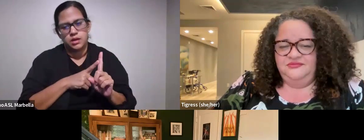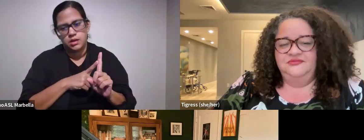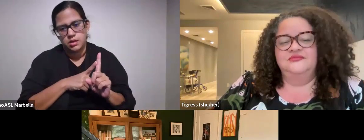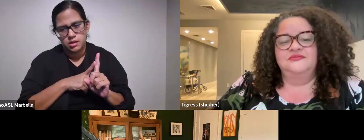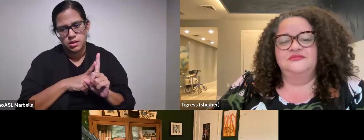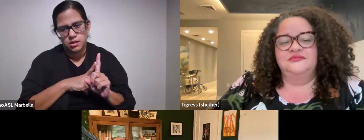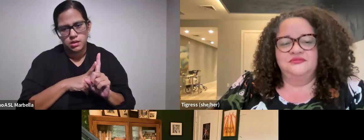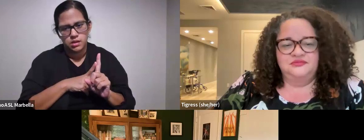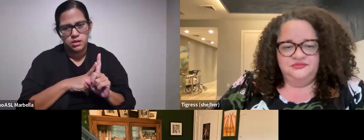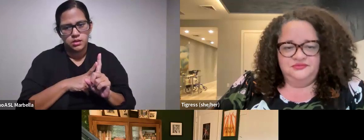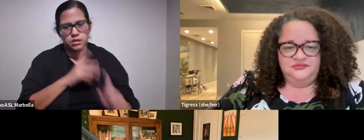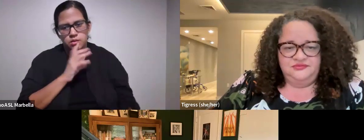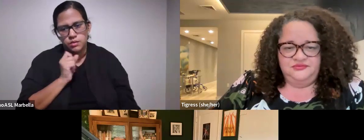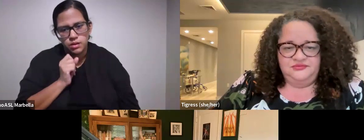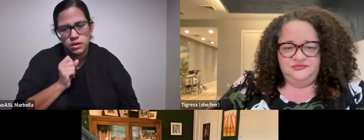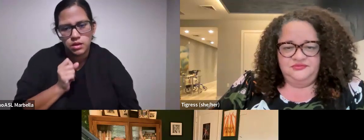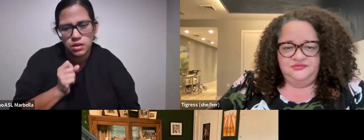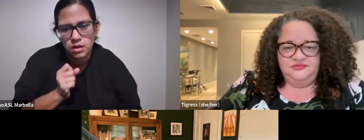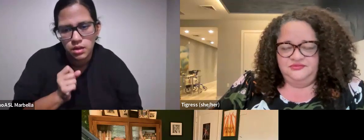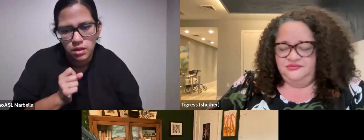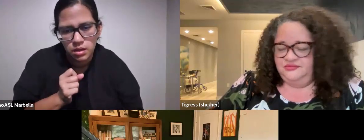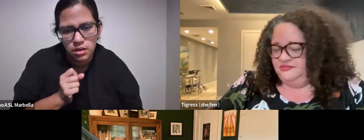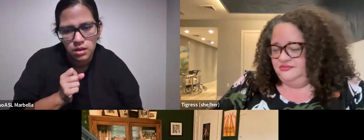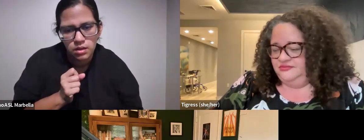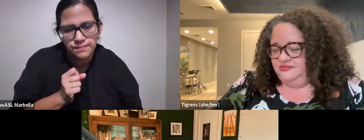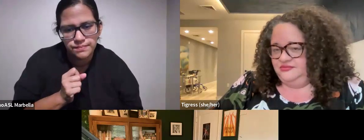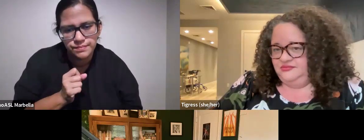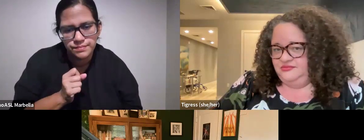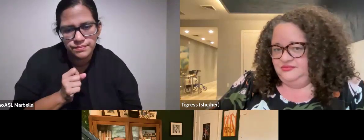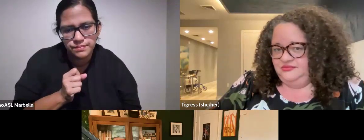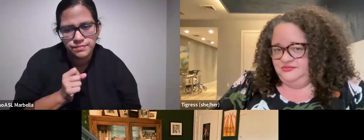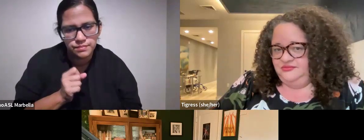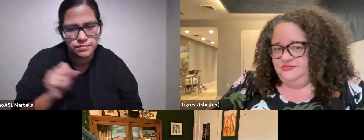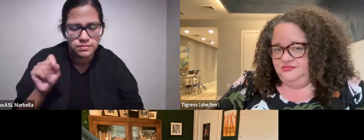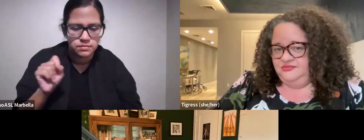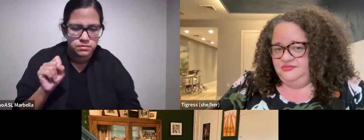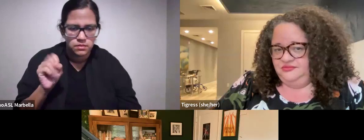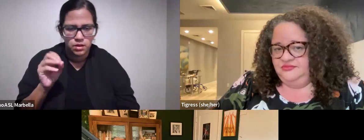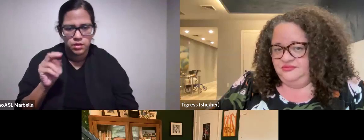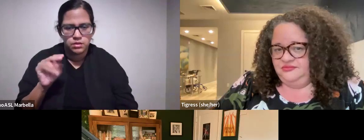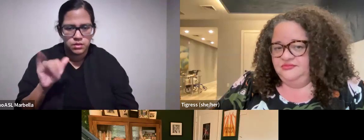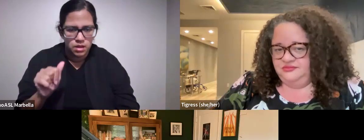there were three. I will say Sonia Rennie Taylor and the Body is not an apology.